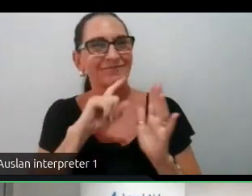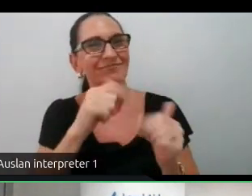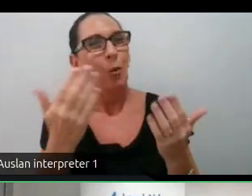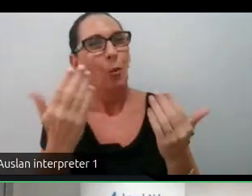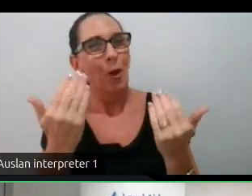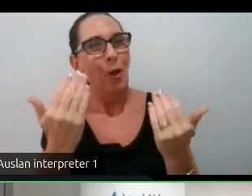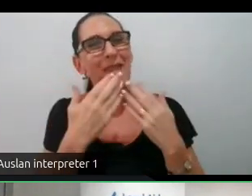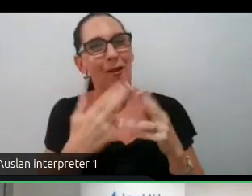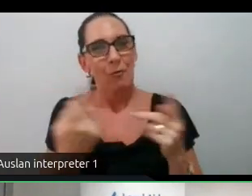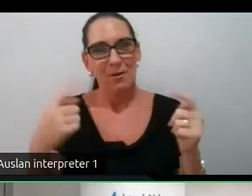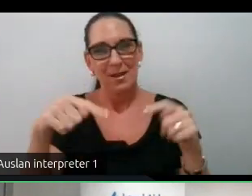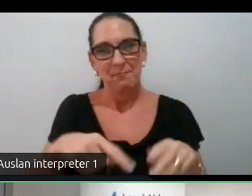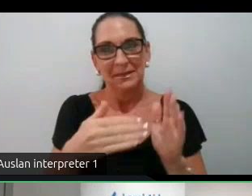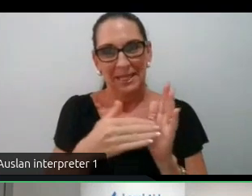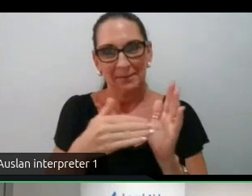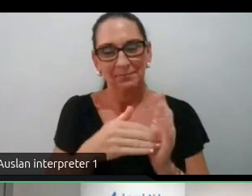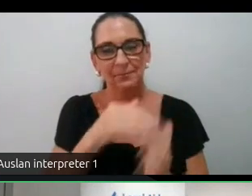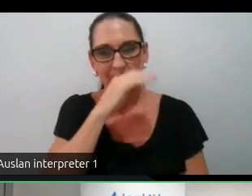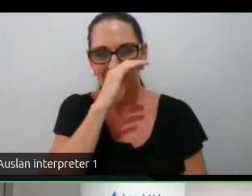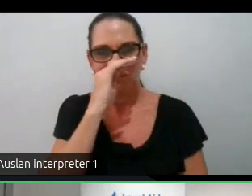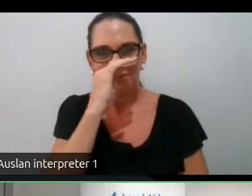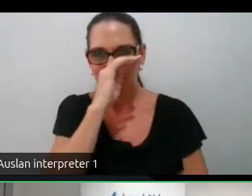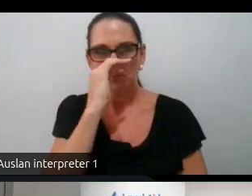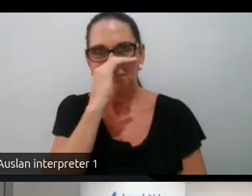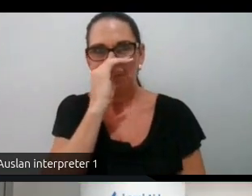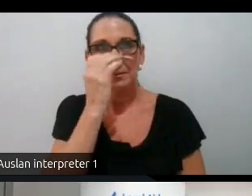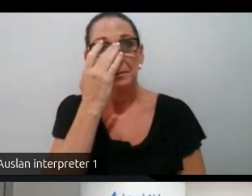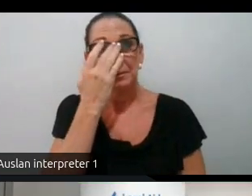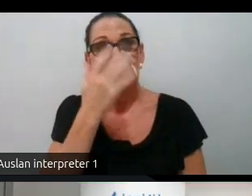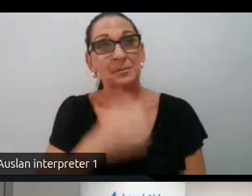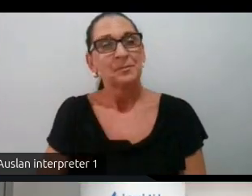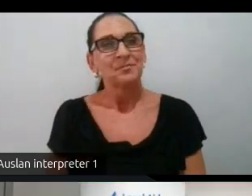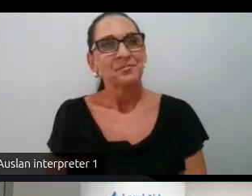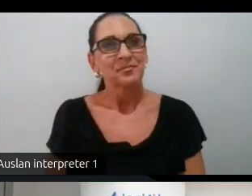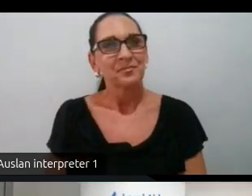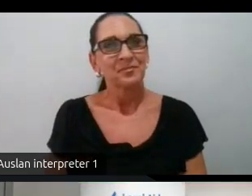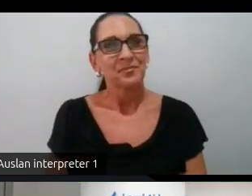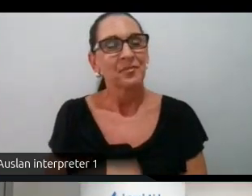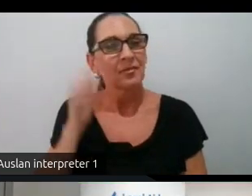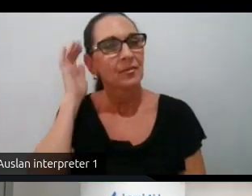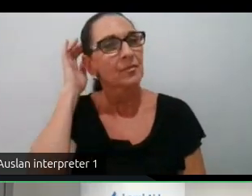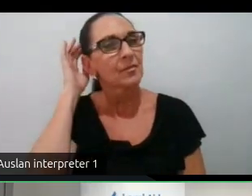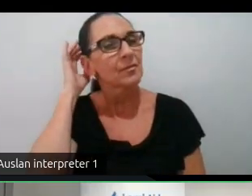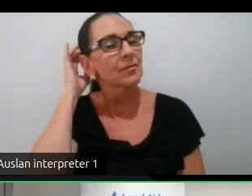both of you and thank you so much for making the time to be here today. A little bit of